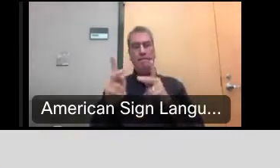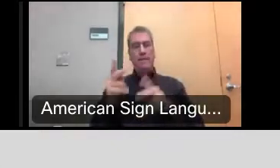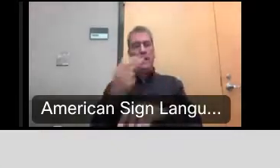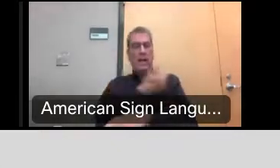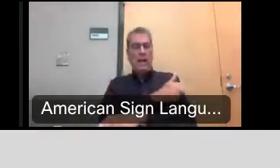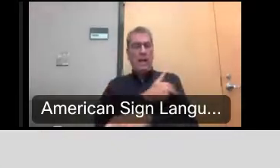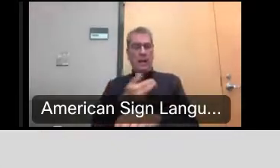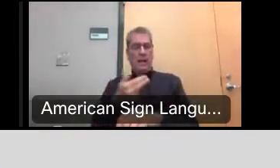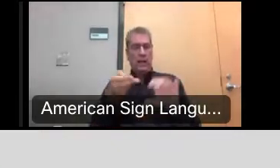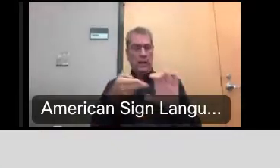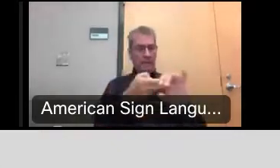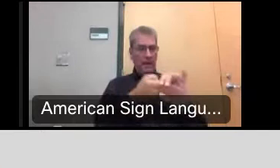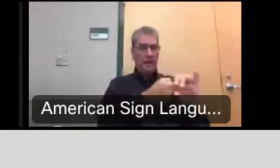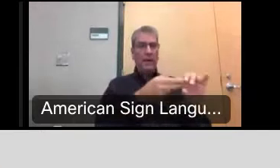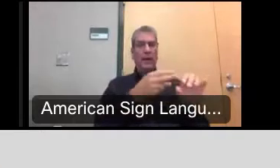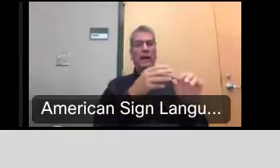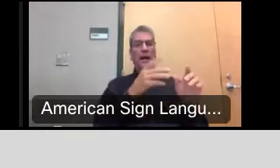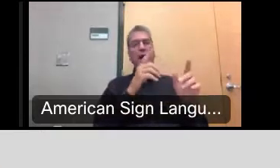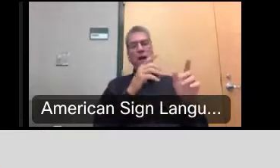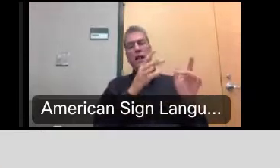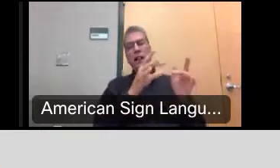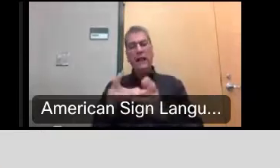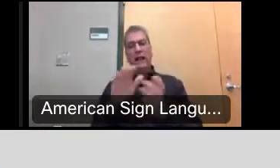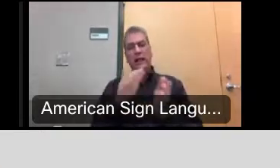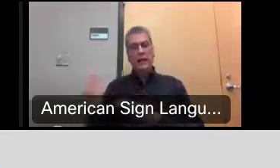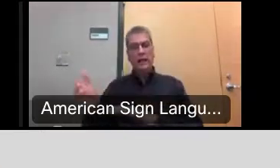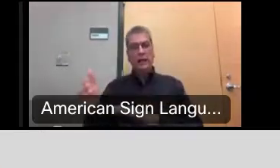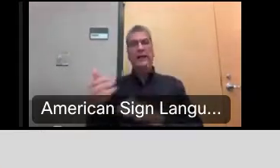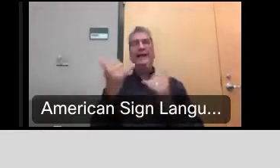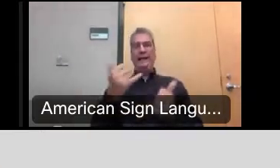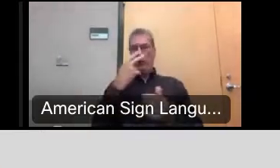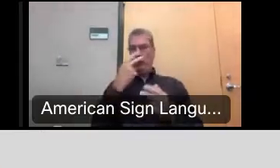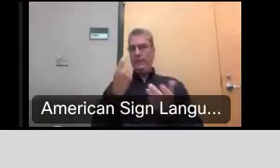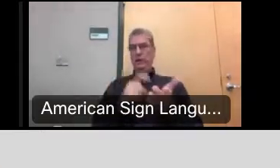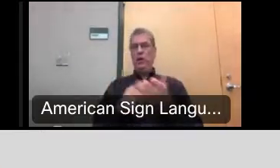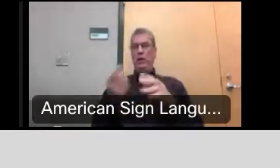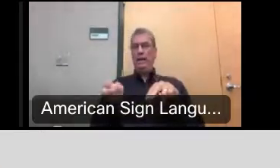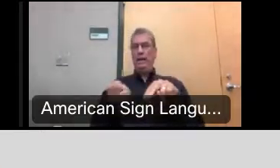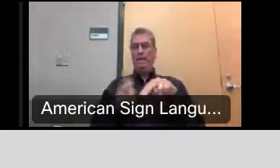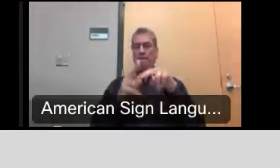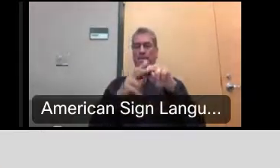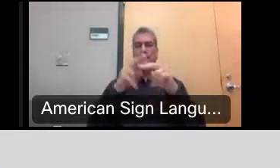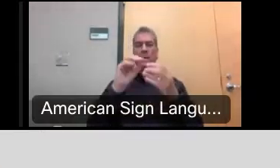Uh, we're now continuing to see an increase in the number of reported cases. Uh, we get